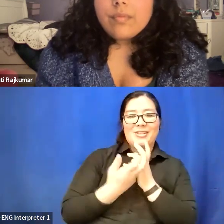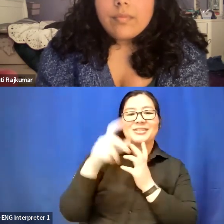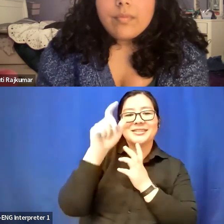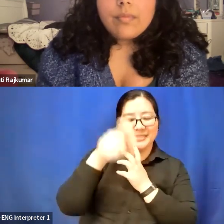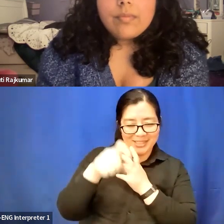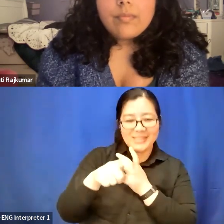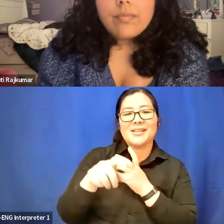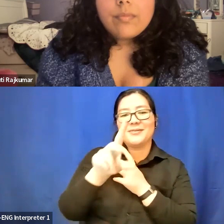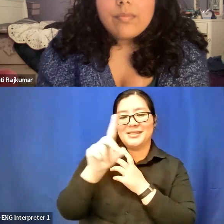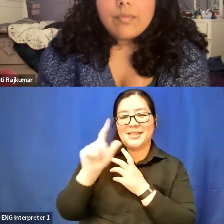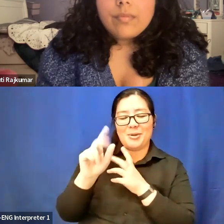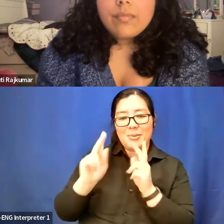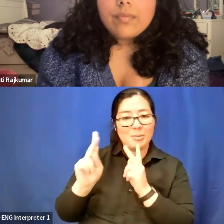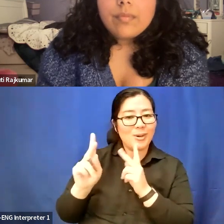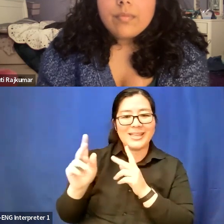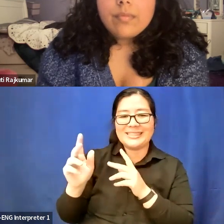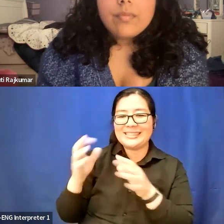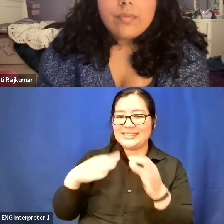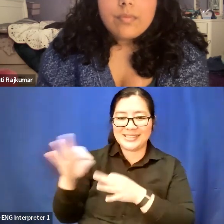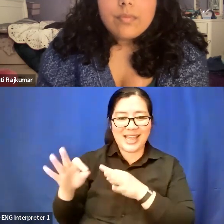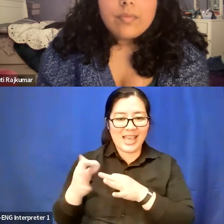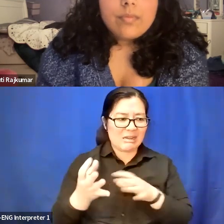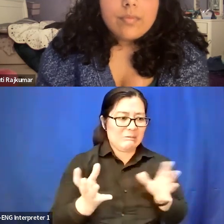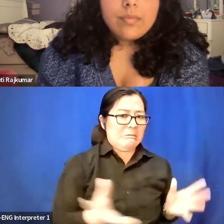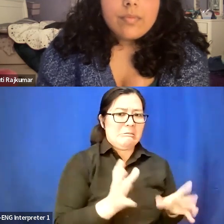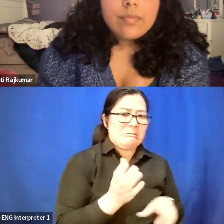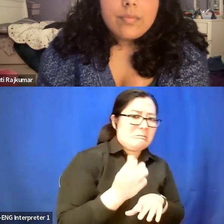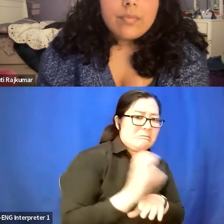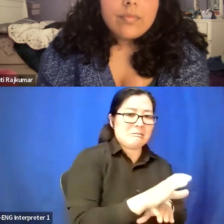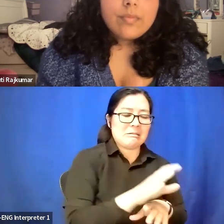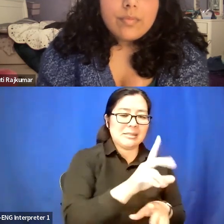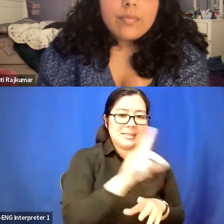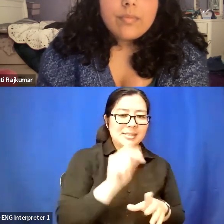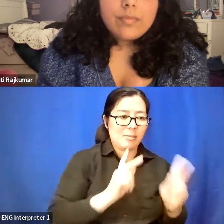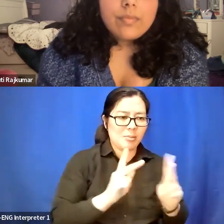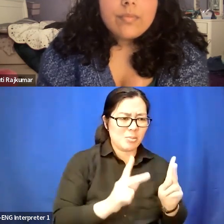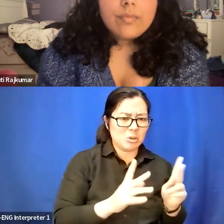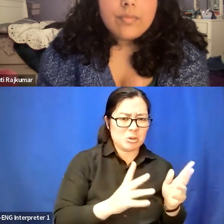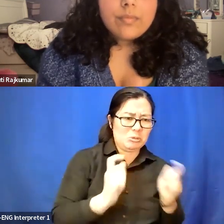disabled people to feel as if their lives have less value because they're disabled.